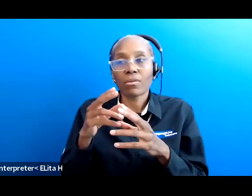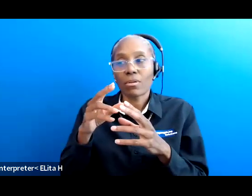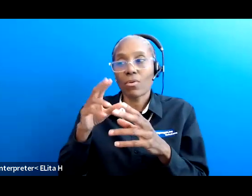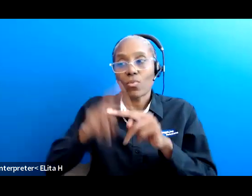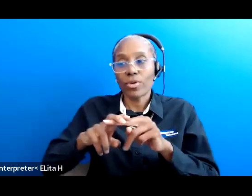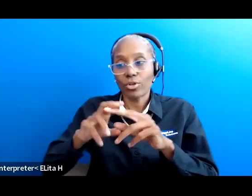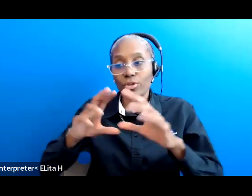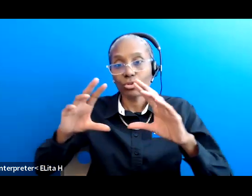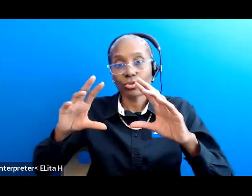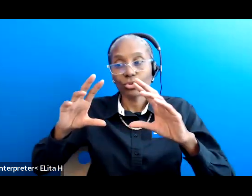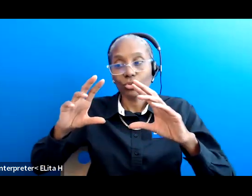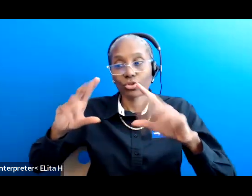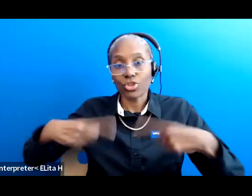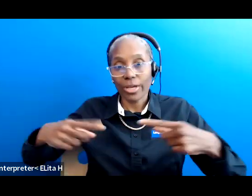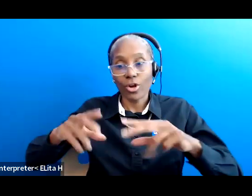Do participants have recommendations?